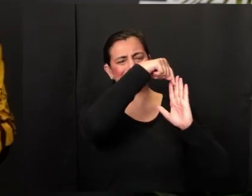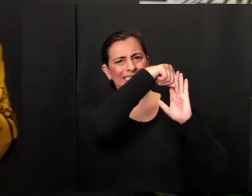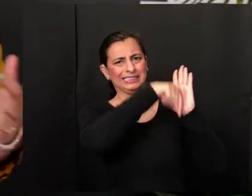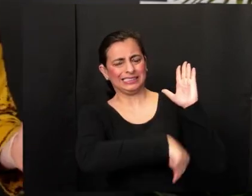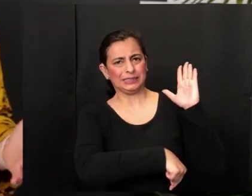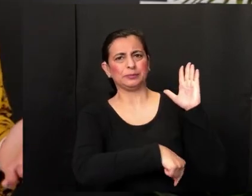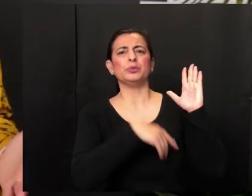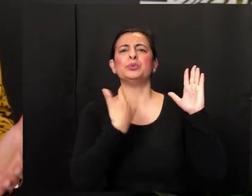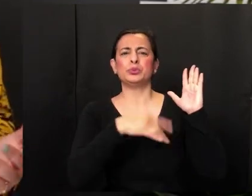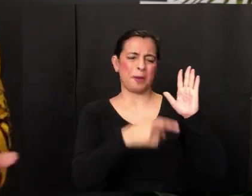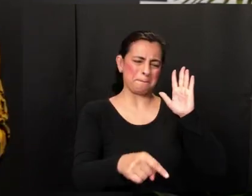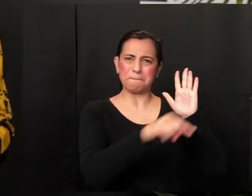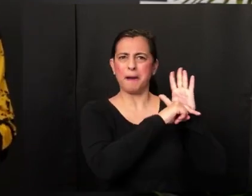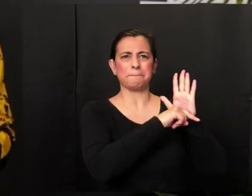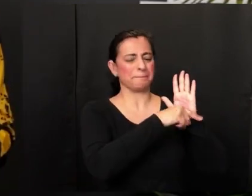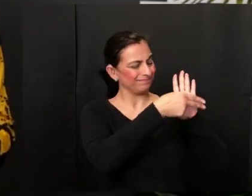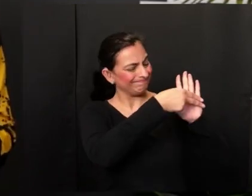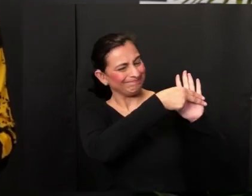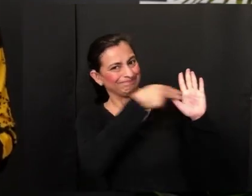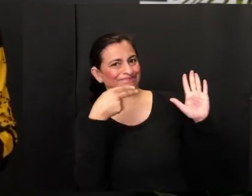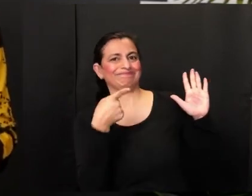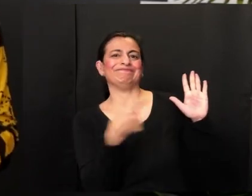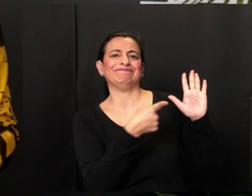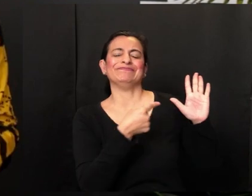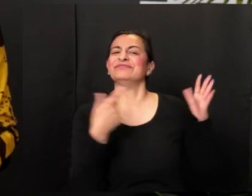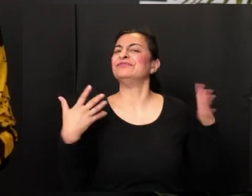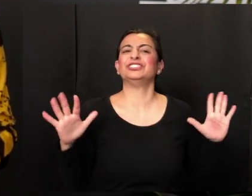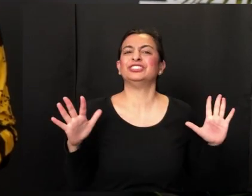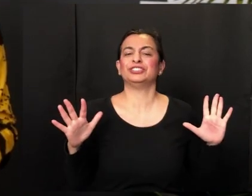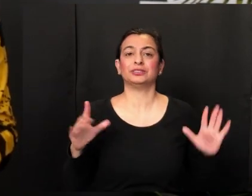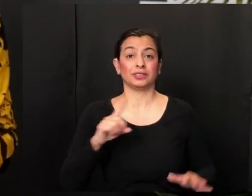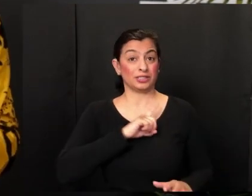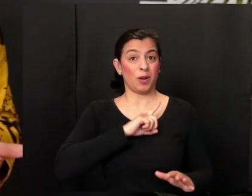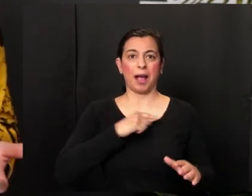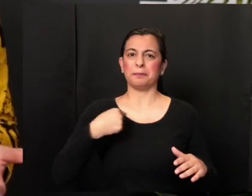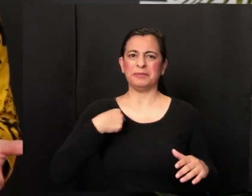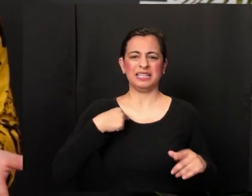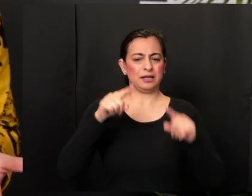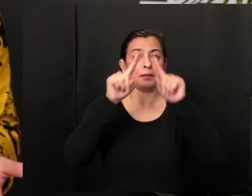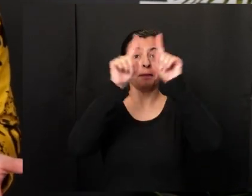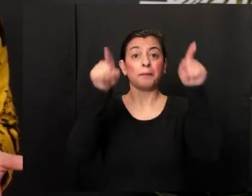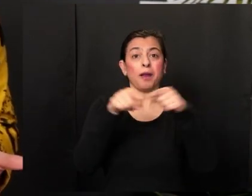As a result, I have personally chosen not to take the “I have a disability” box